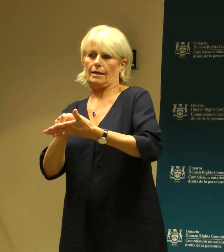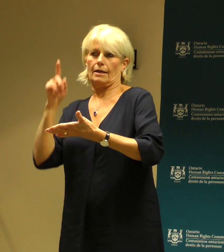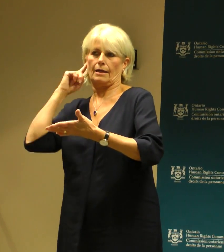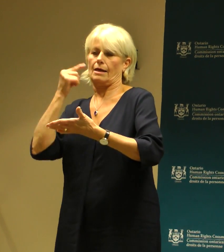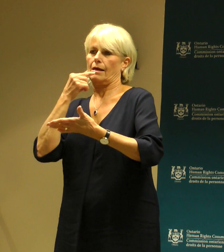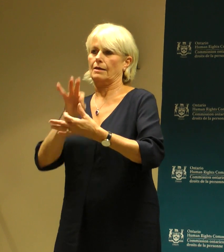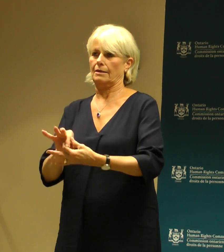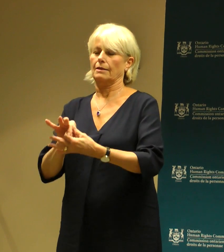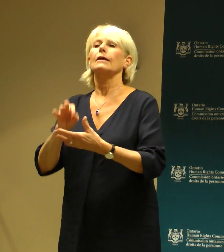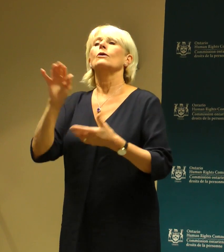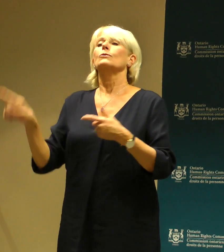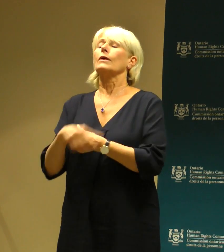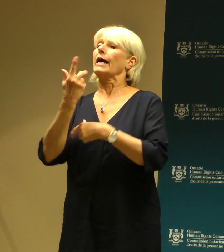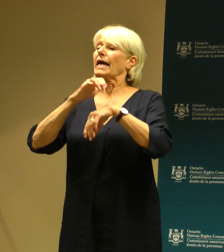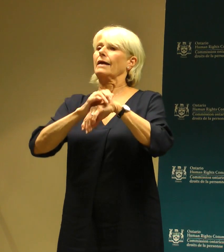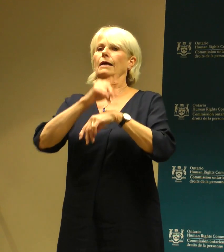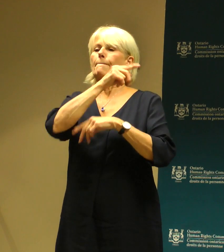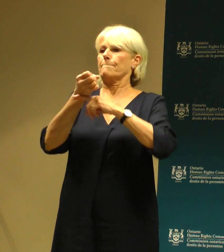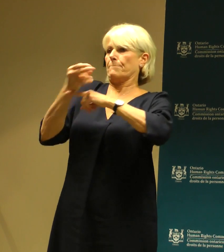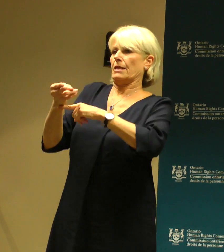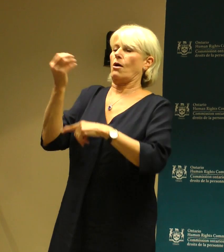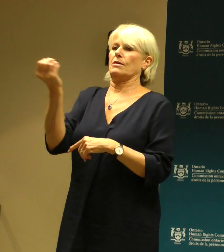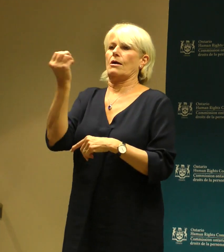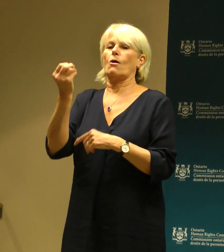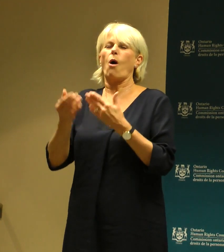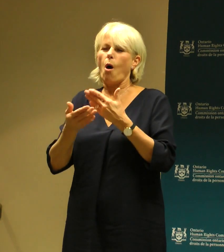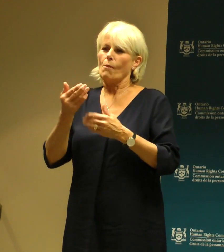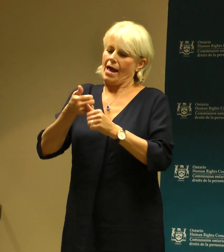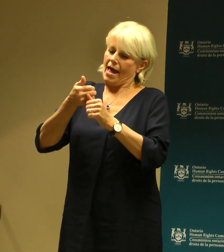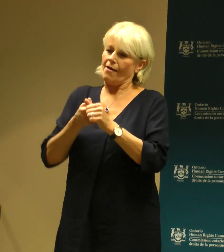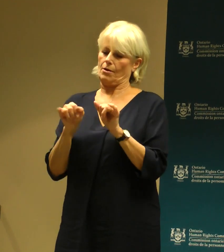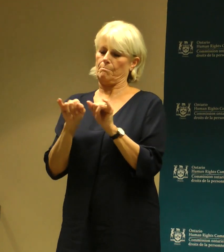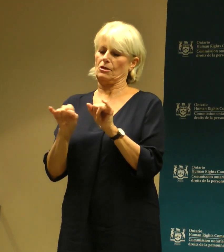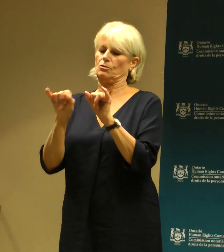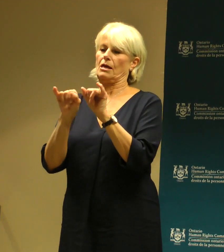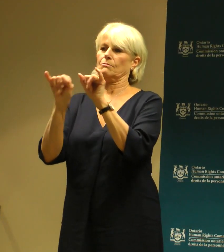Today, England outperforms Ontario on nearly every measure of literacy.